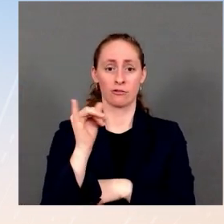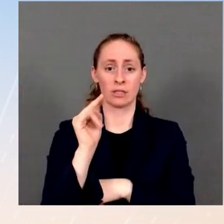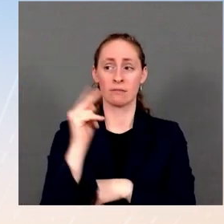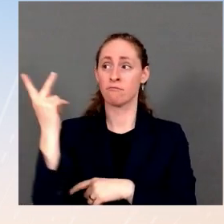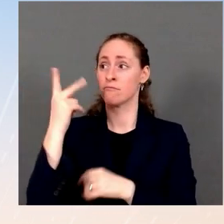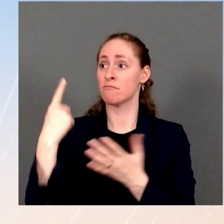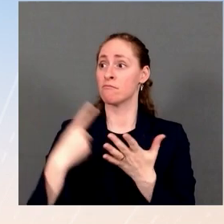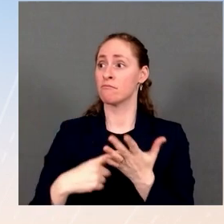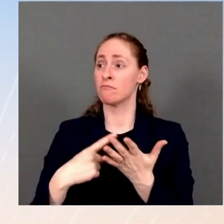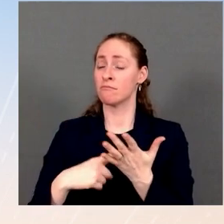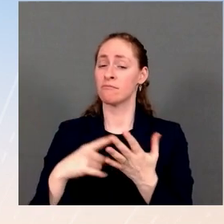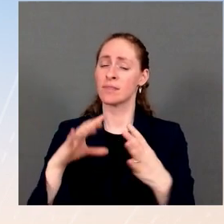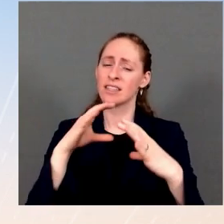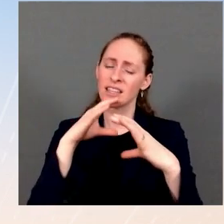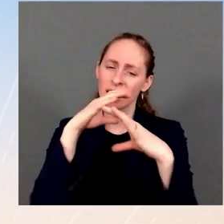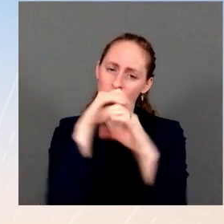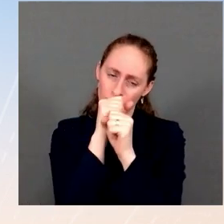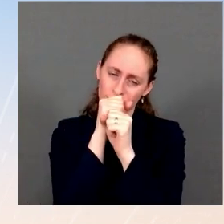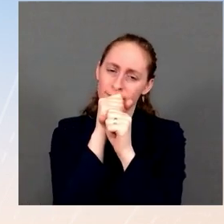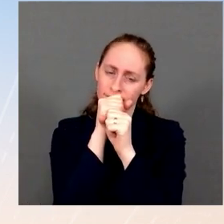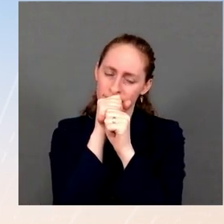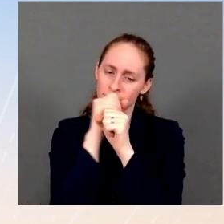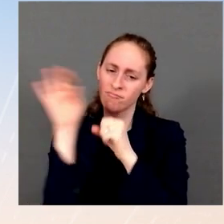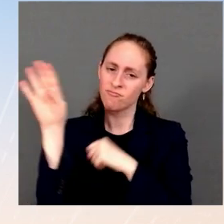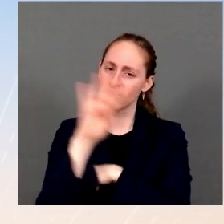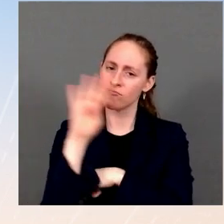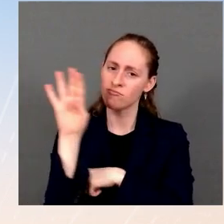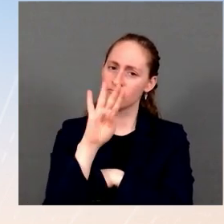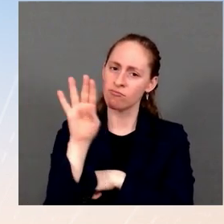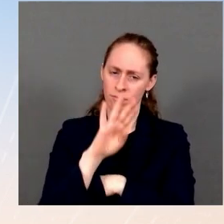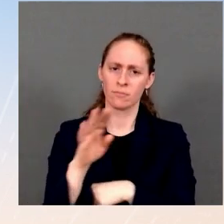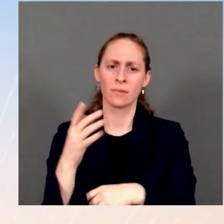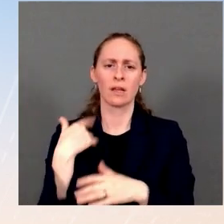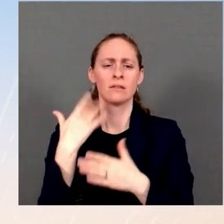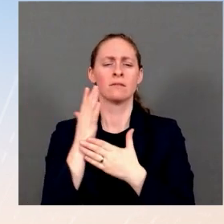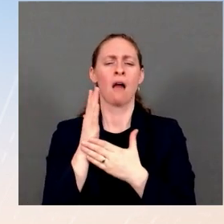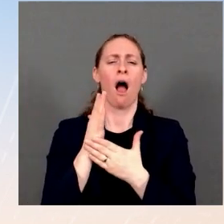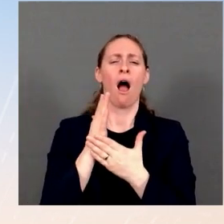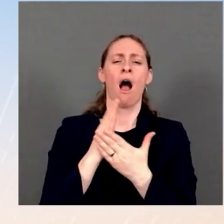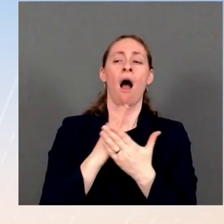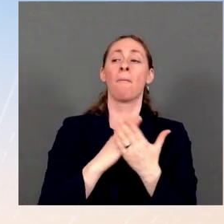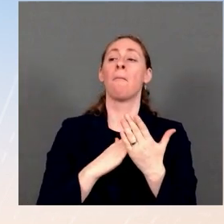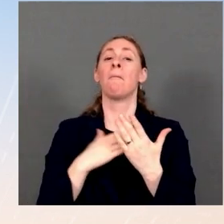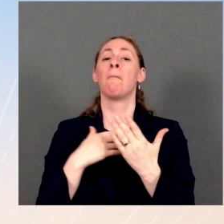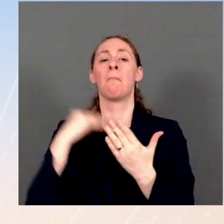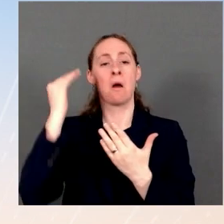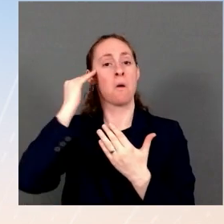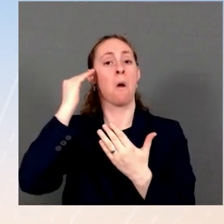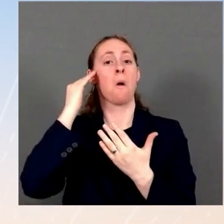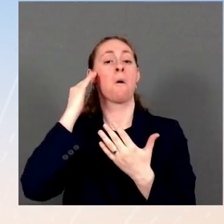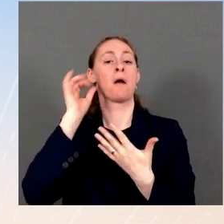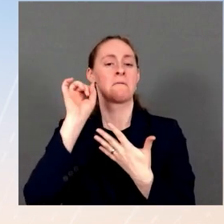usually we keep that promise. So, I don't have any more details to offer beyond what we've said this week.